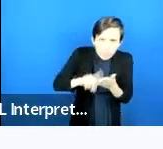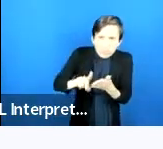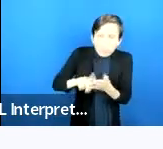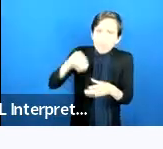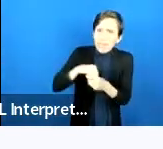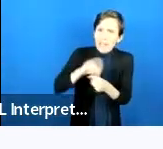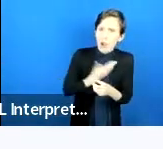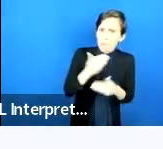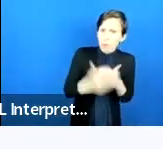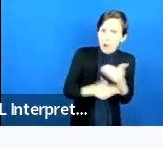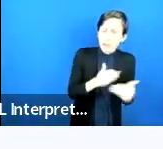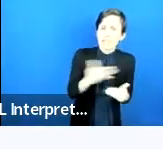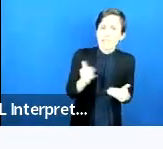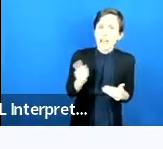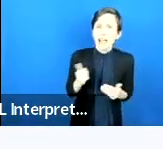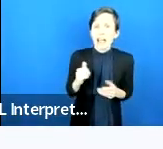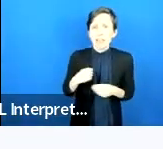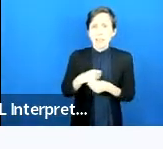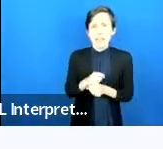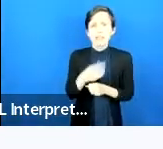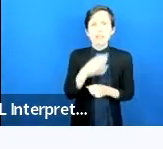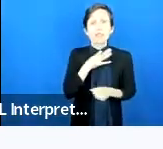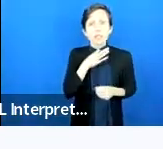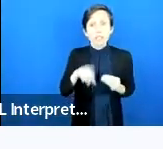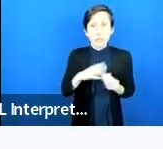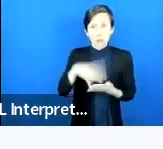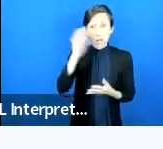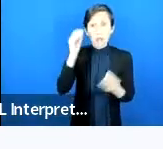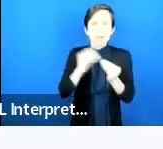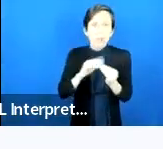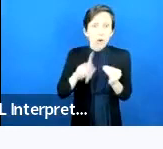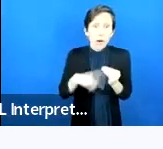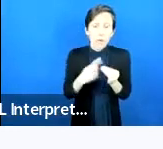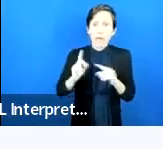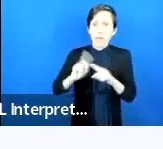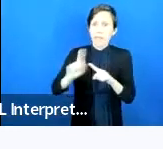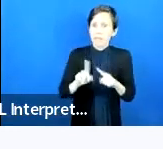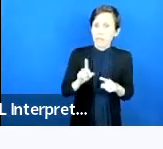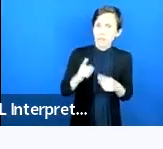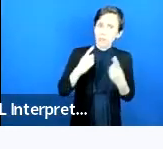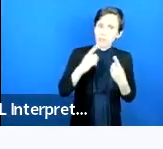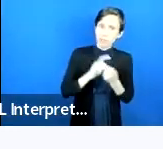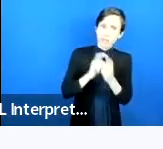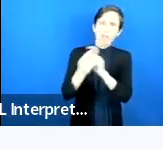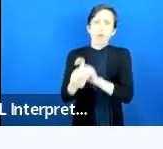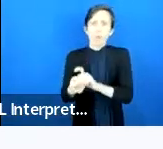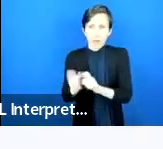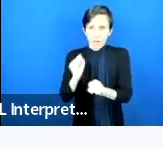to learn even more about the transformative work that's happening all across our wonderful campus.